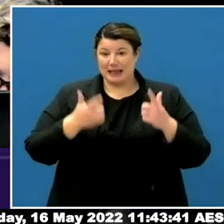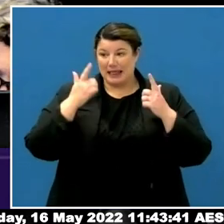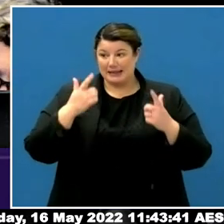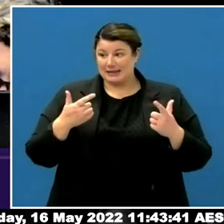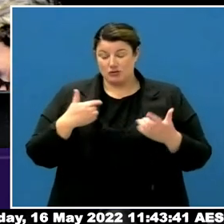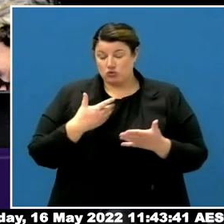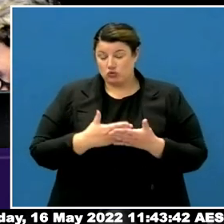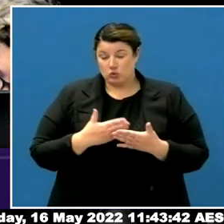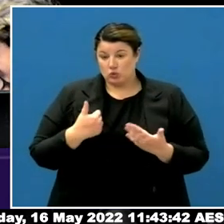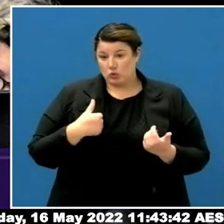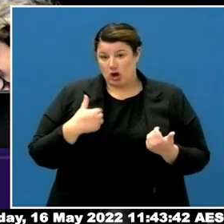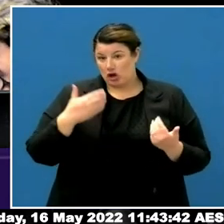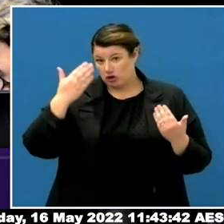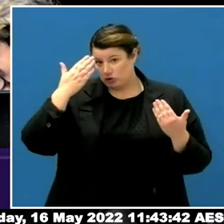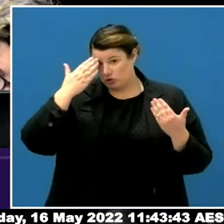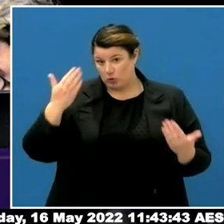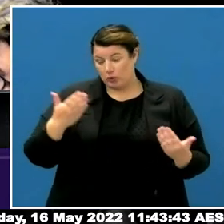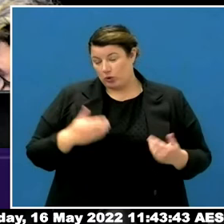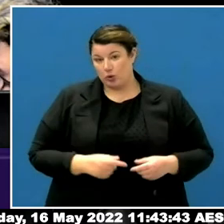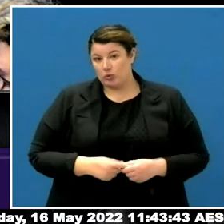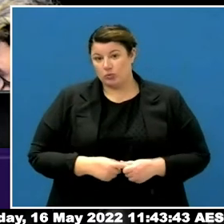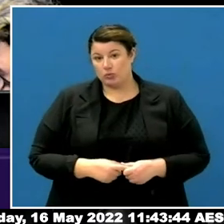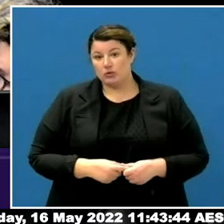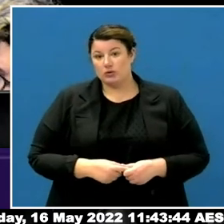I can't say what the Team Leader's thoughts were. Alright.